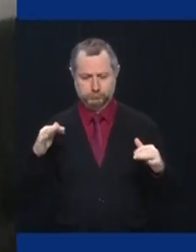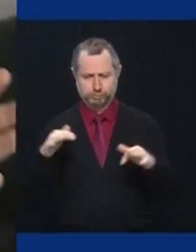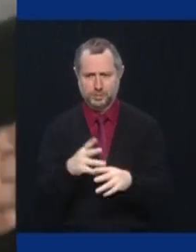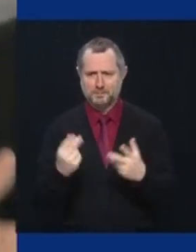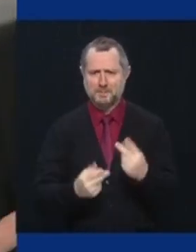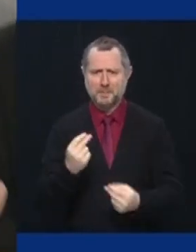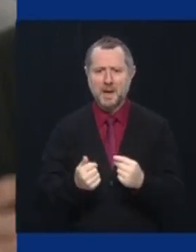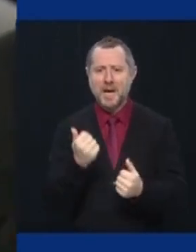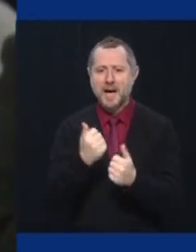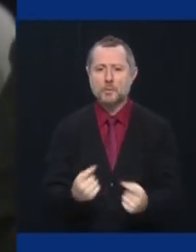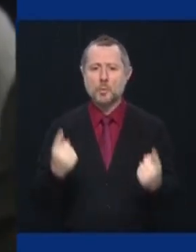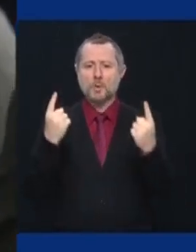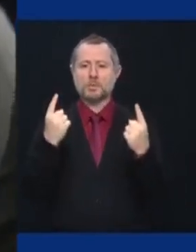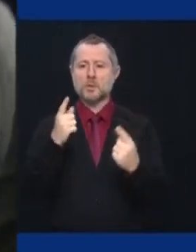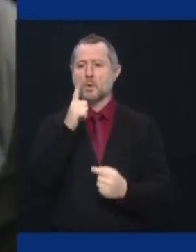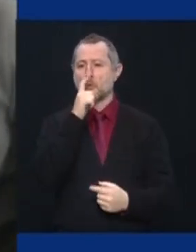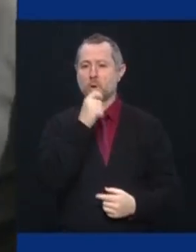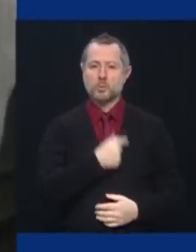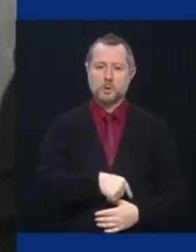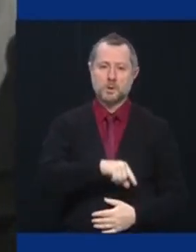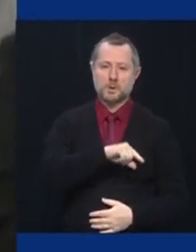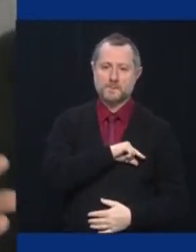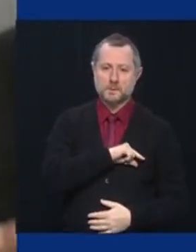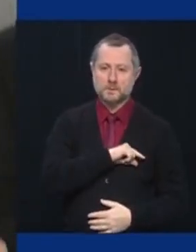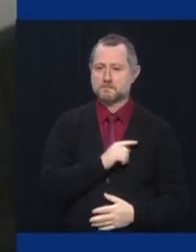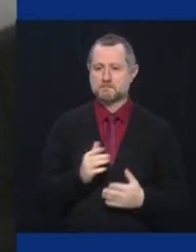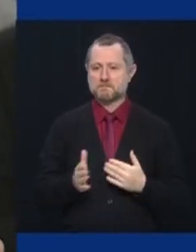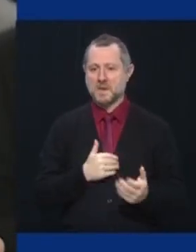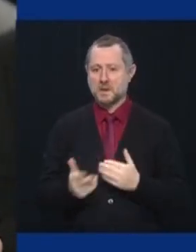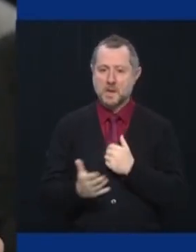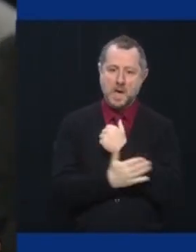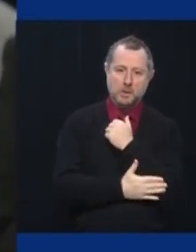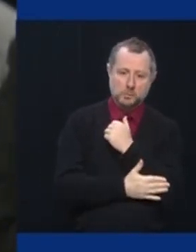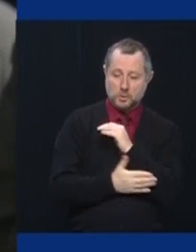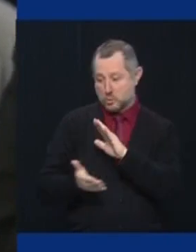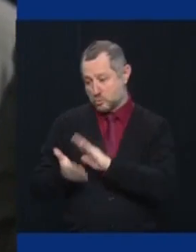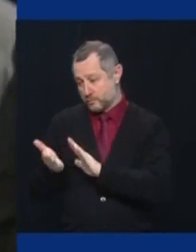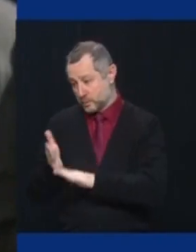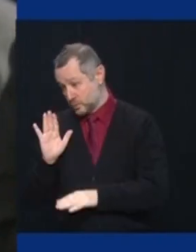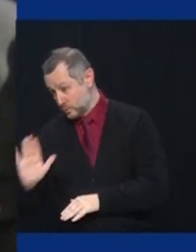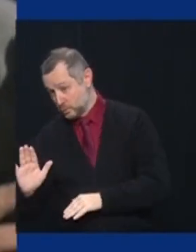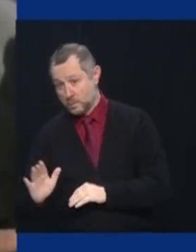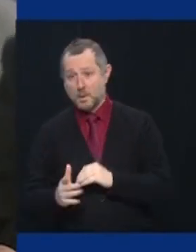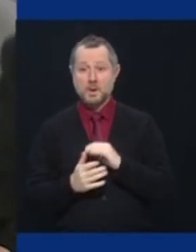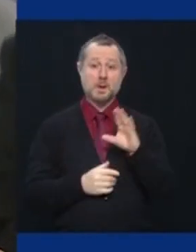ALL SITES, TO SIMPLIFY THE SITUATION, CAN VACCINATE ANYONE WHO IS ELIGIBLE. ALL RIGHT.